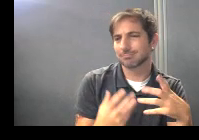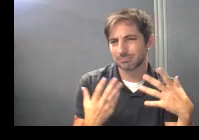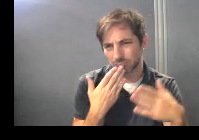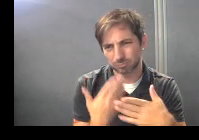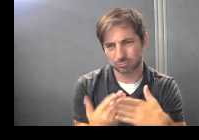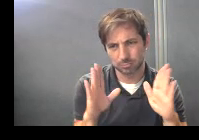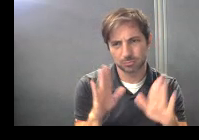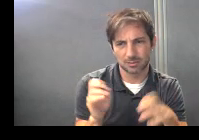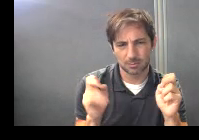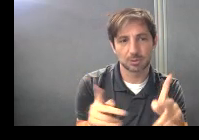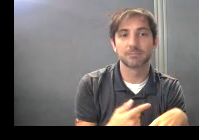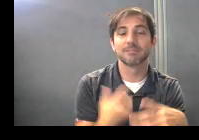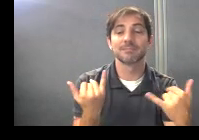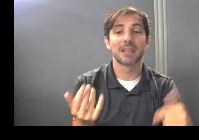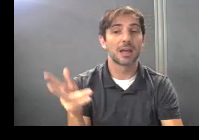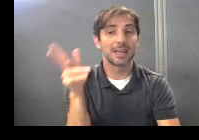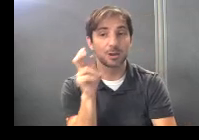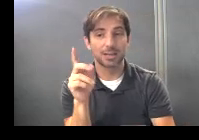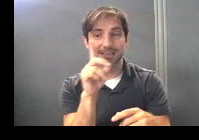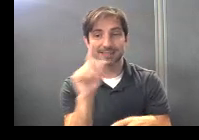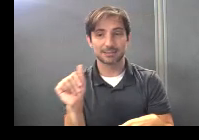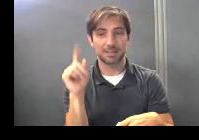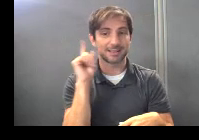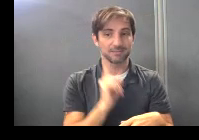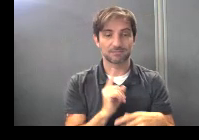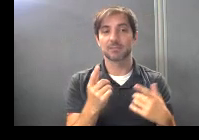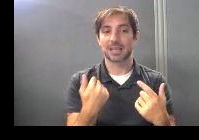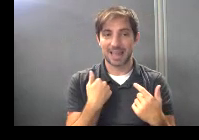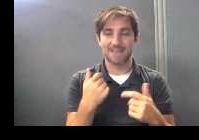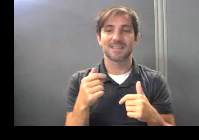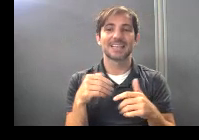FOR PEOPLE WITH HEARING DISABILITIES, YOU HAVE ASSISTED LIVING DEVICES.